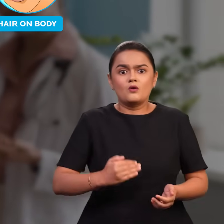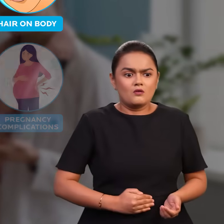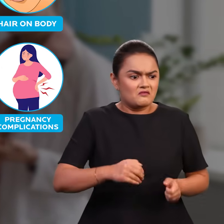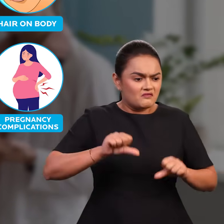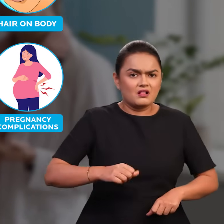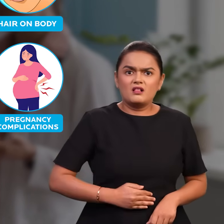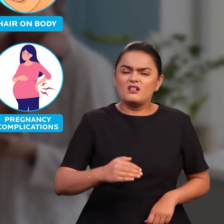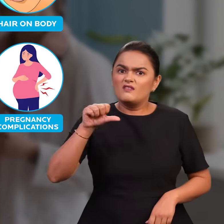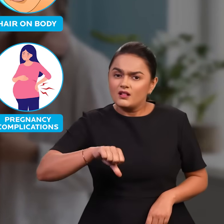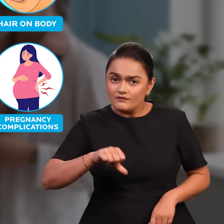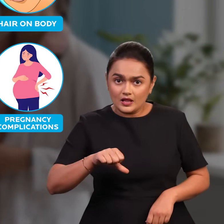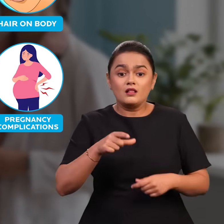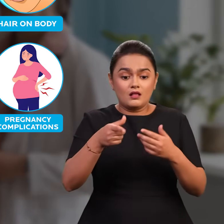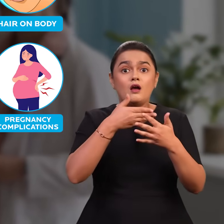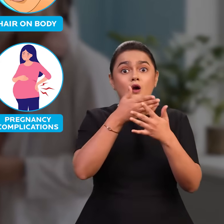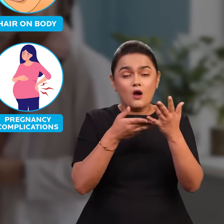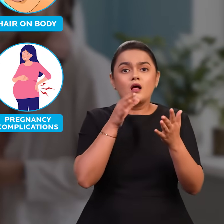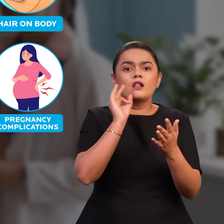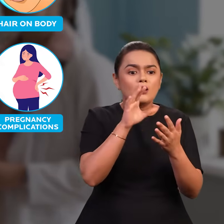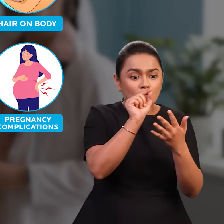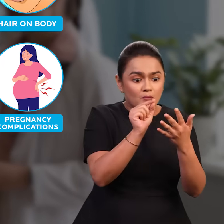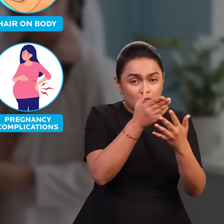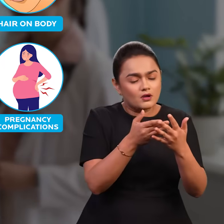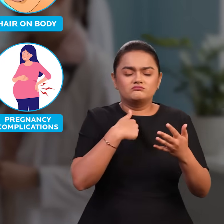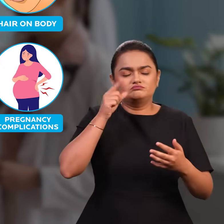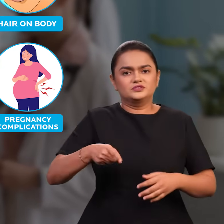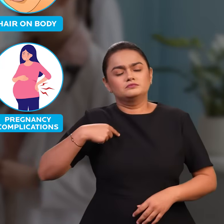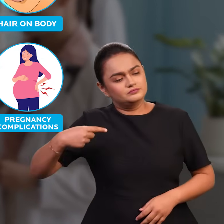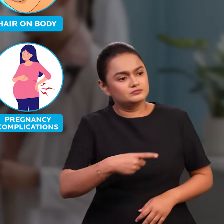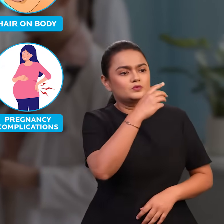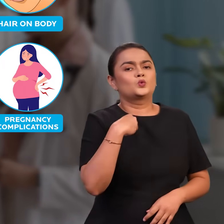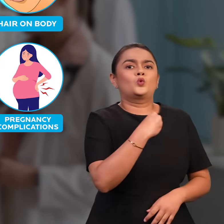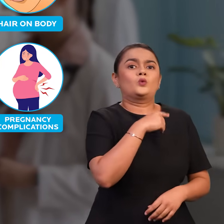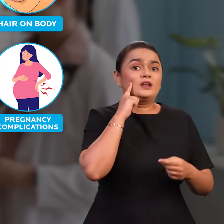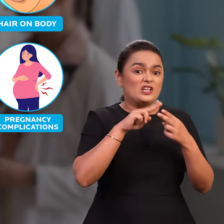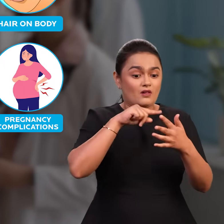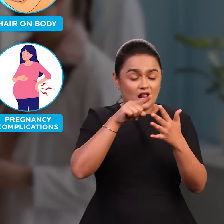difficulty in getting pregnant, these are all symptoms that you should see the doctor.